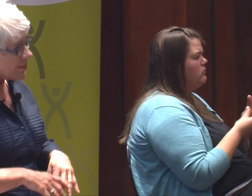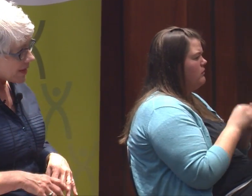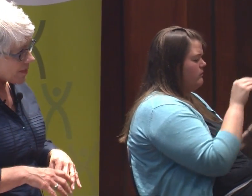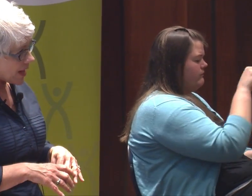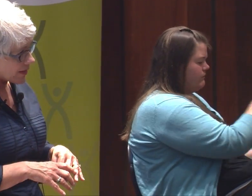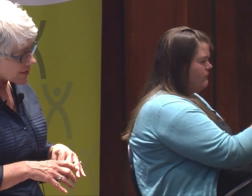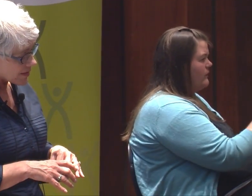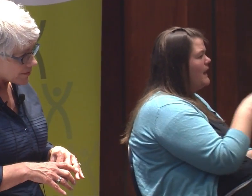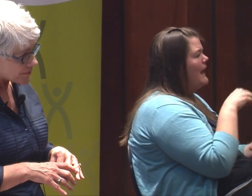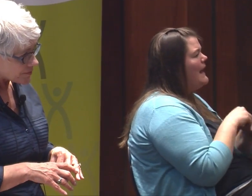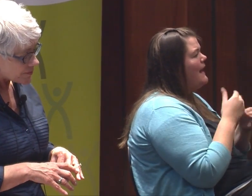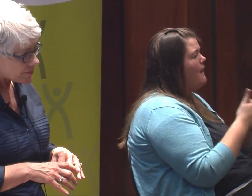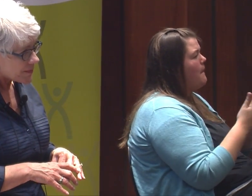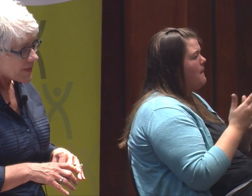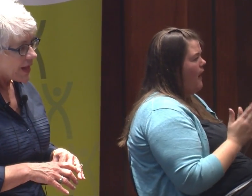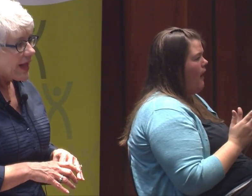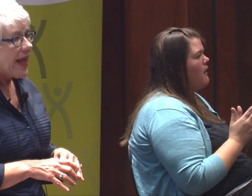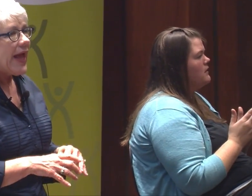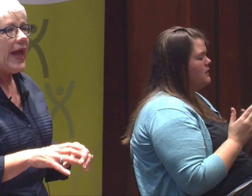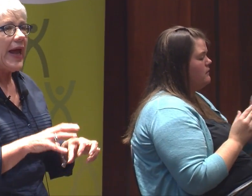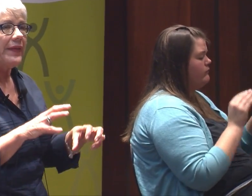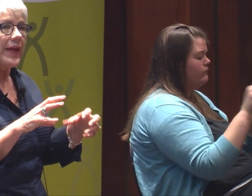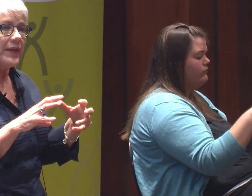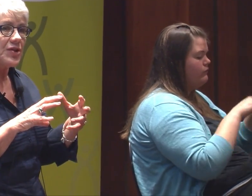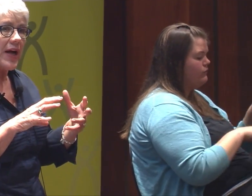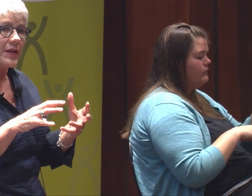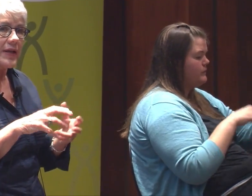Put them in a box and then the child can